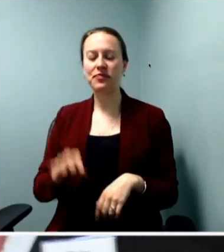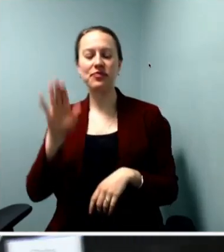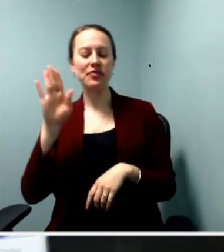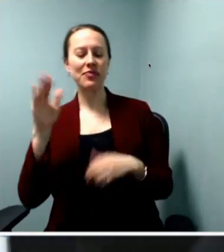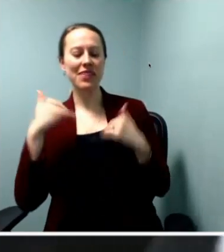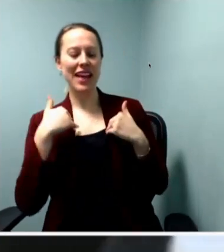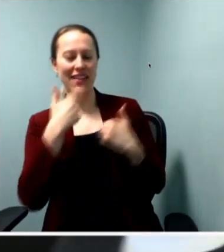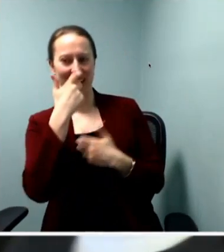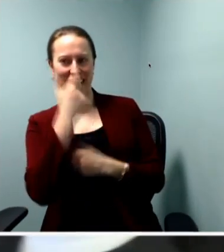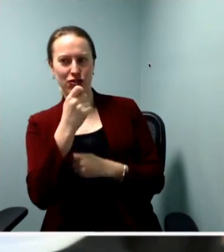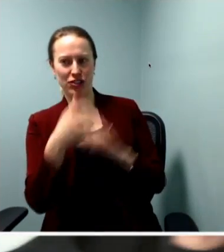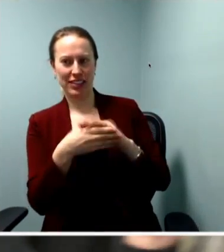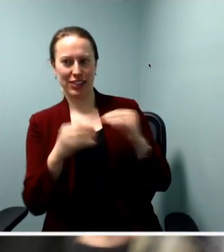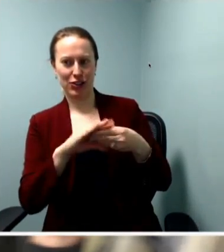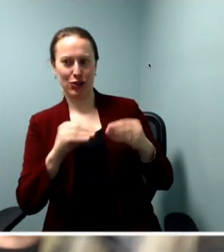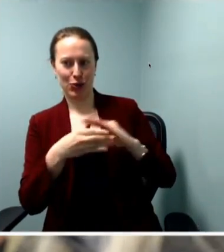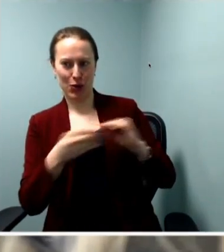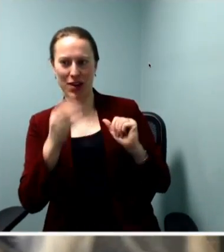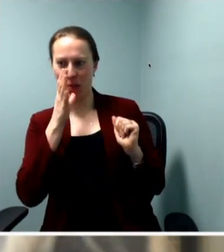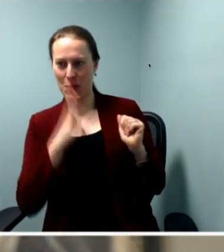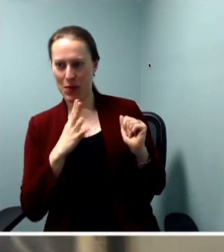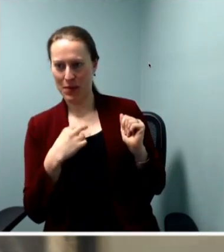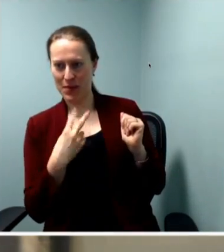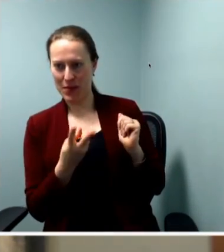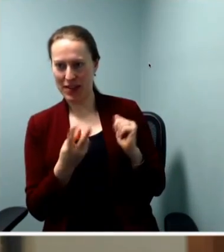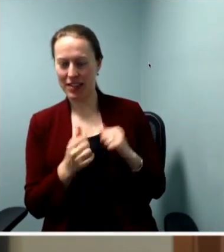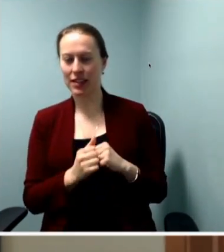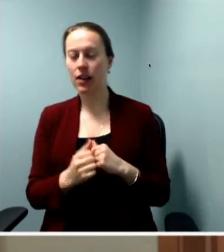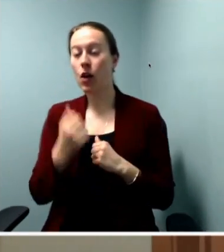One of our dancers, Bonnie, who also uses a wheelchair,